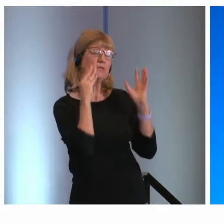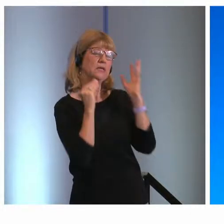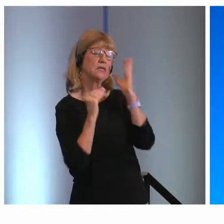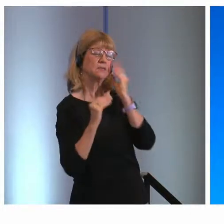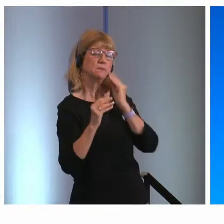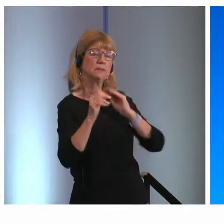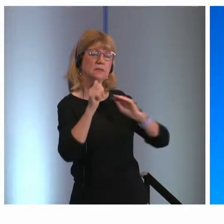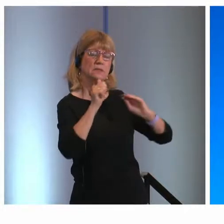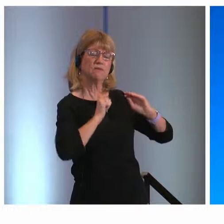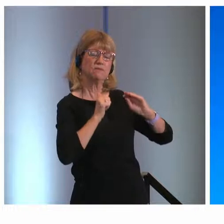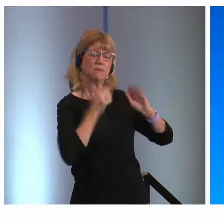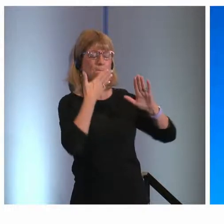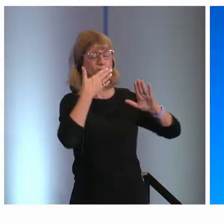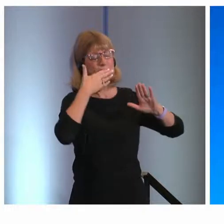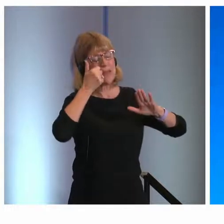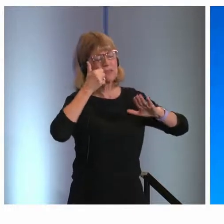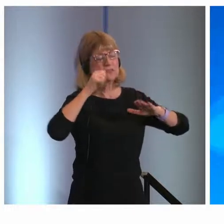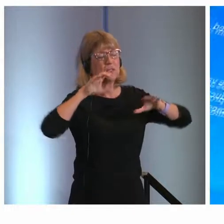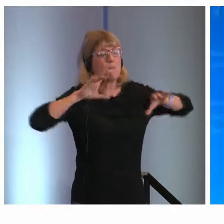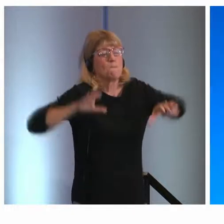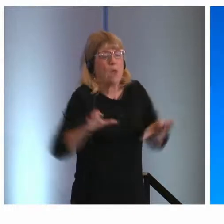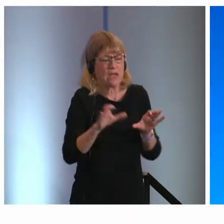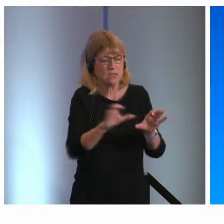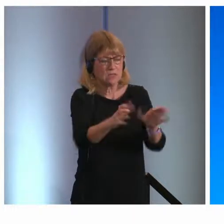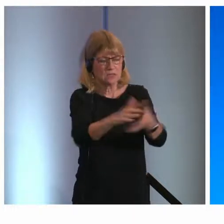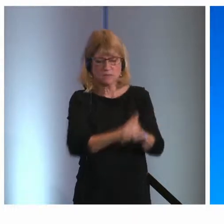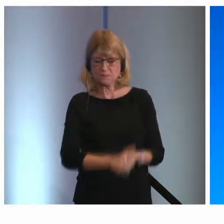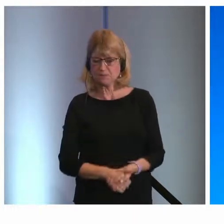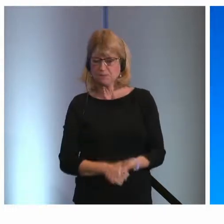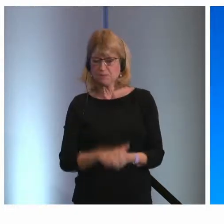billion dollars there, okay, so let's look -- not look at them,